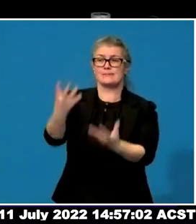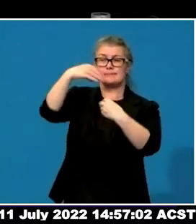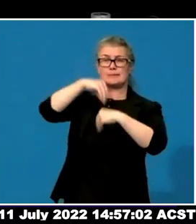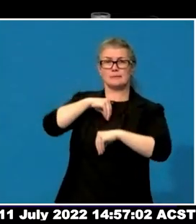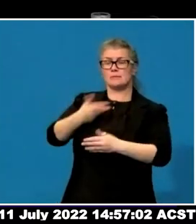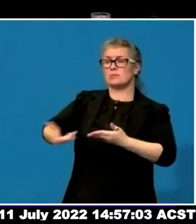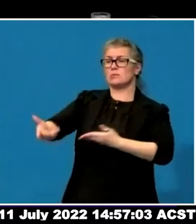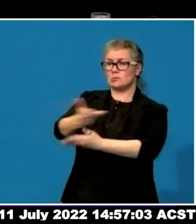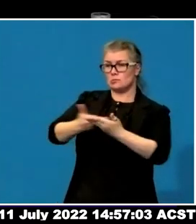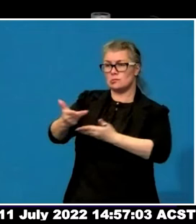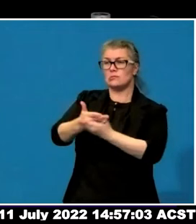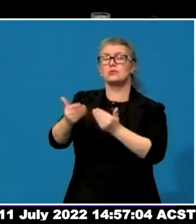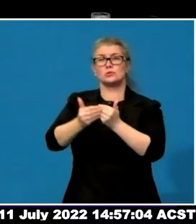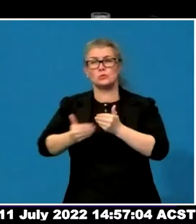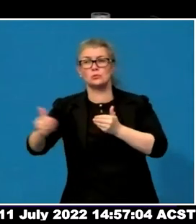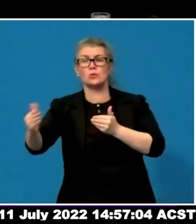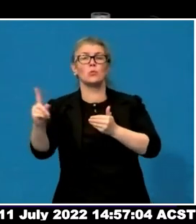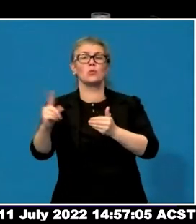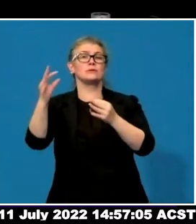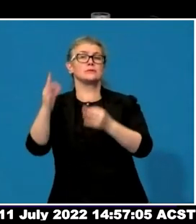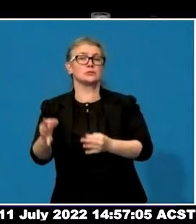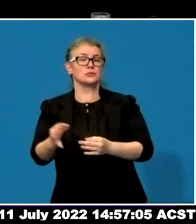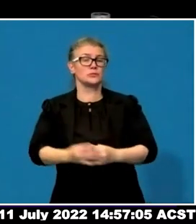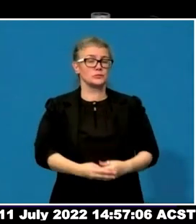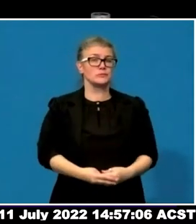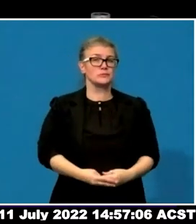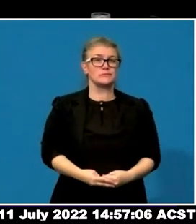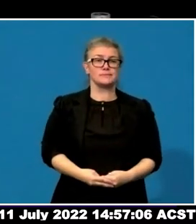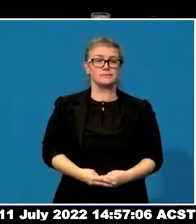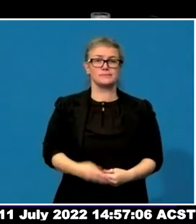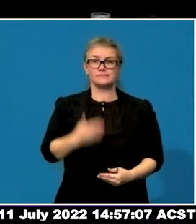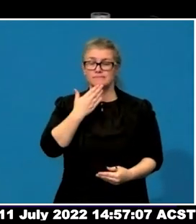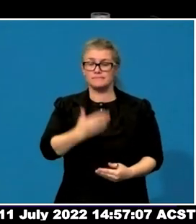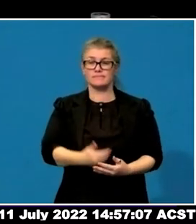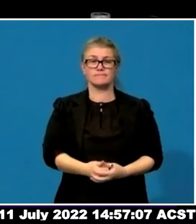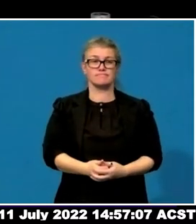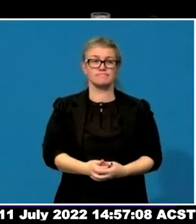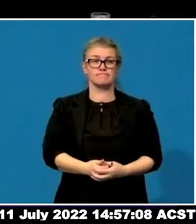Thank you. Thank you. CHAIR: Commissioner McEwin? COMMISSIONER McEWIN: Yes.